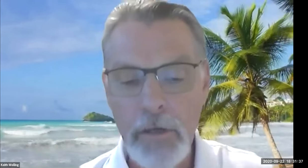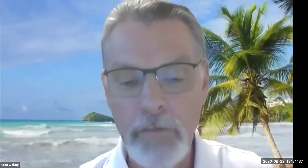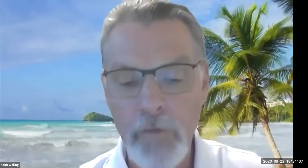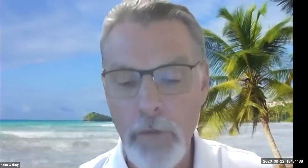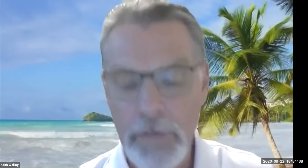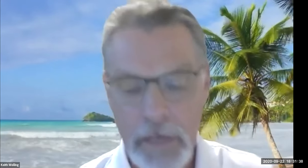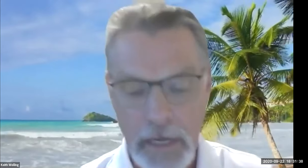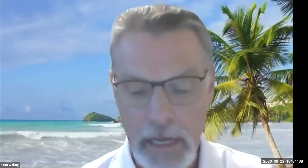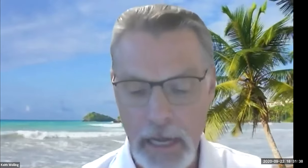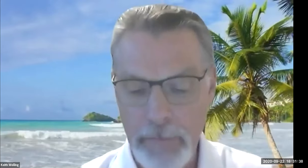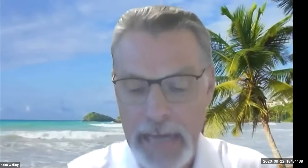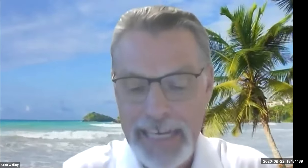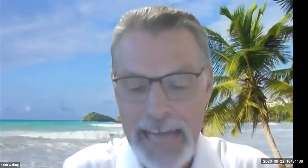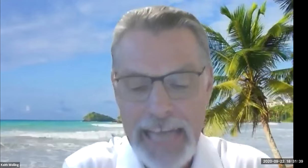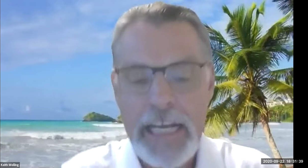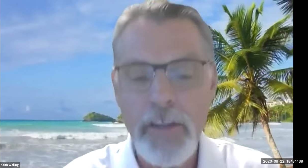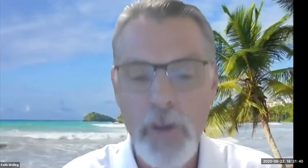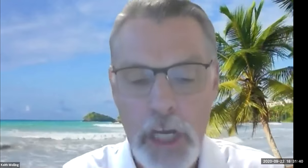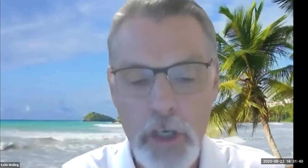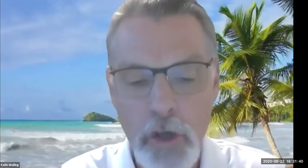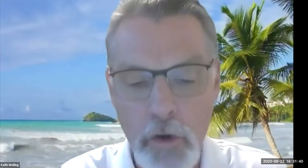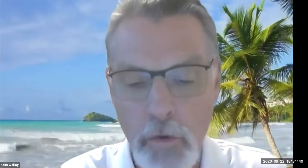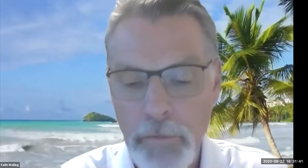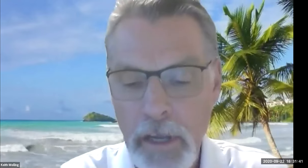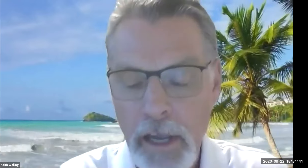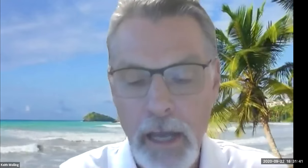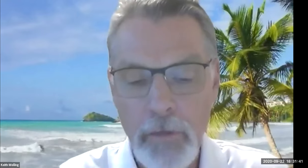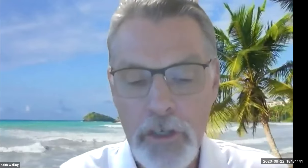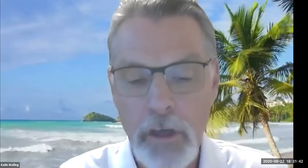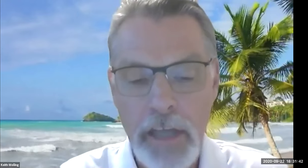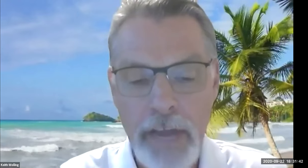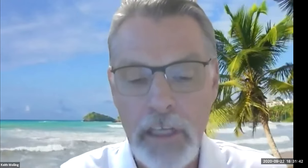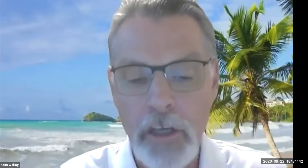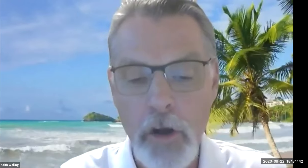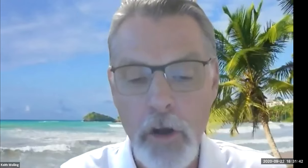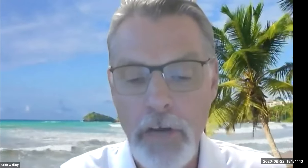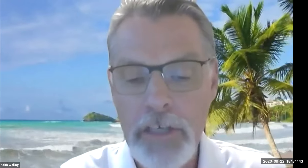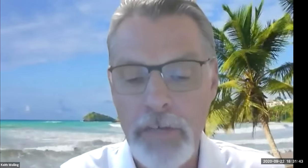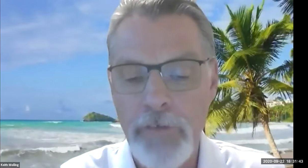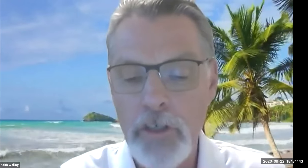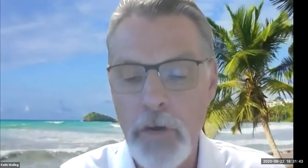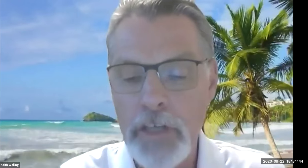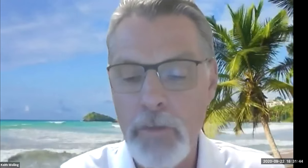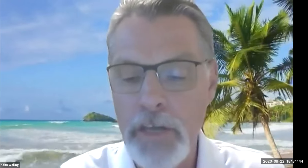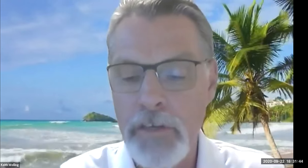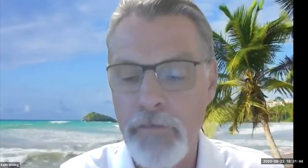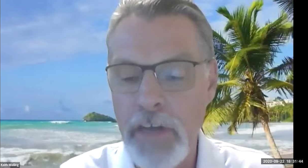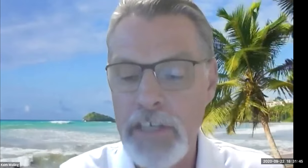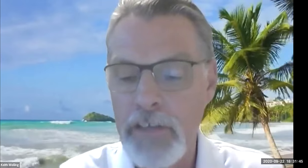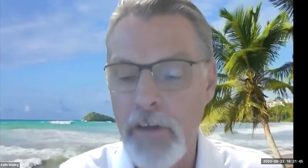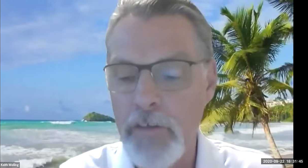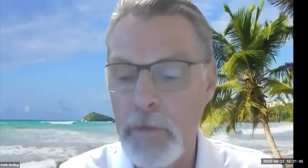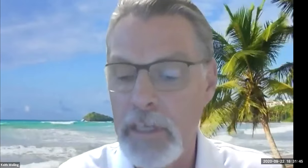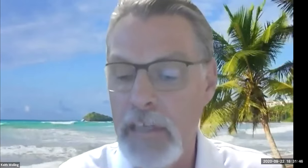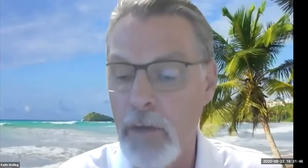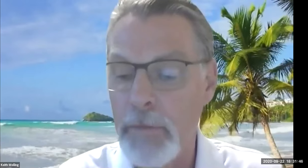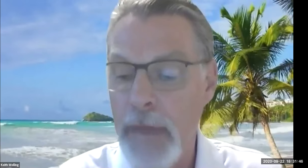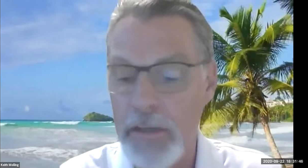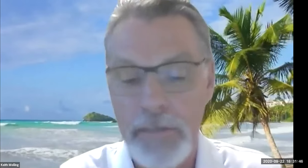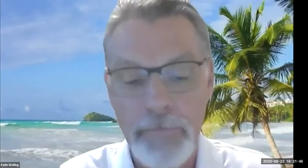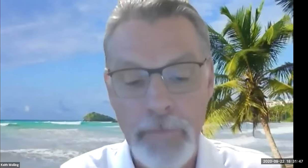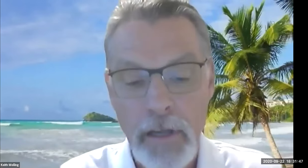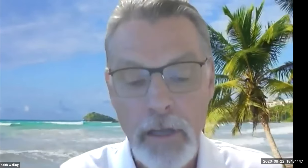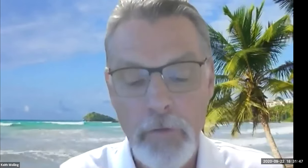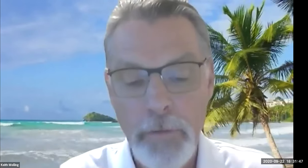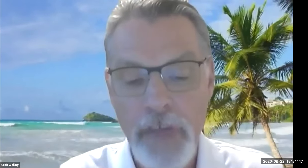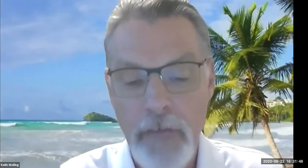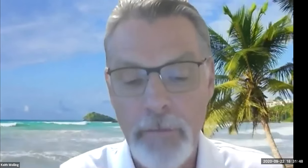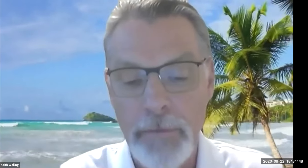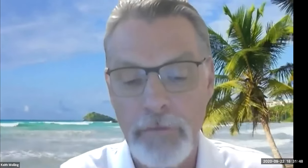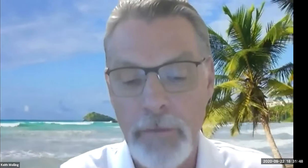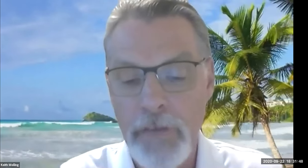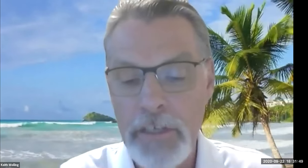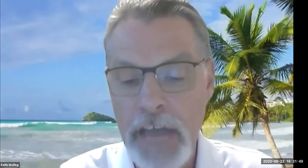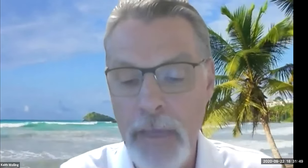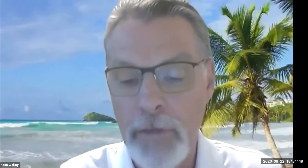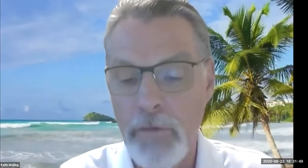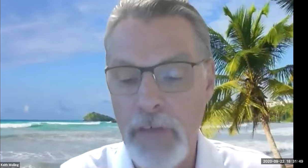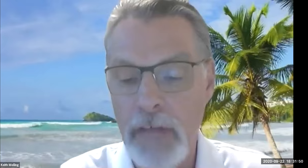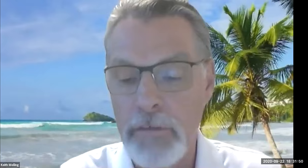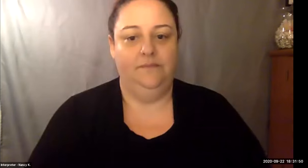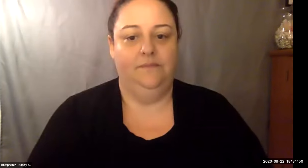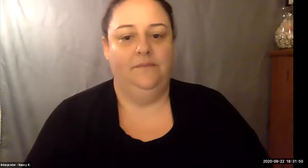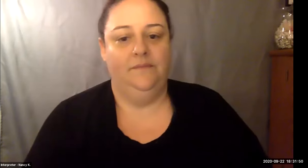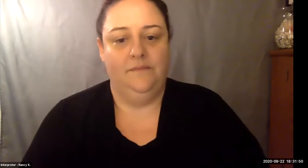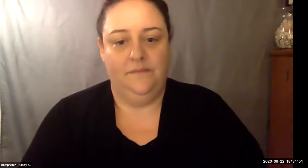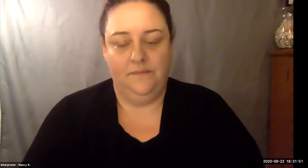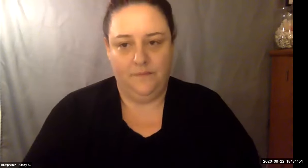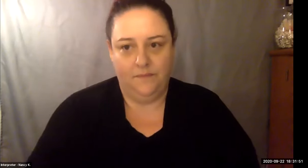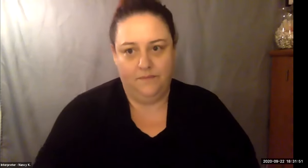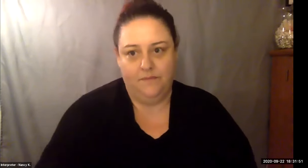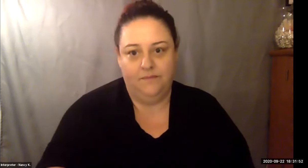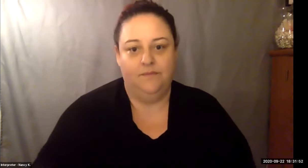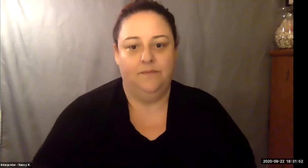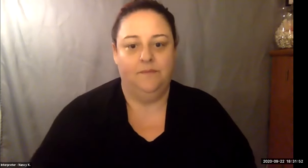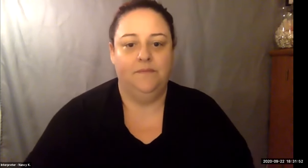Keith Wolling: South America is is exploring and with the Lydia Summer Olympics in Rio de Janeiro obviously brought a lot to the table there as well. So I just wanted to share that with you a little bit about tourism, but these are unique countries that have South America. Now, when I talk about